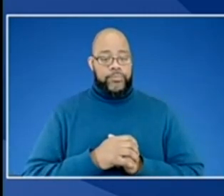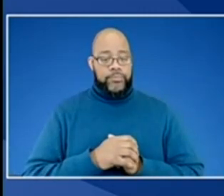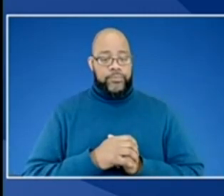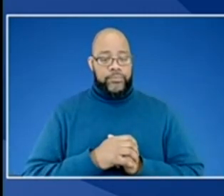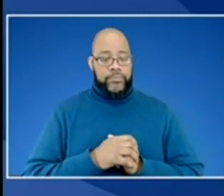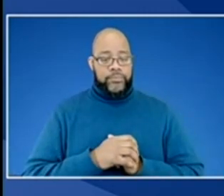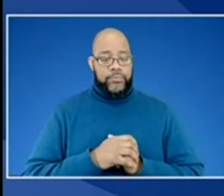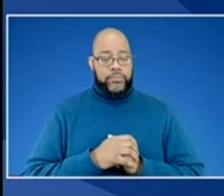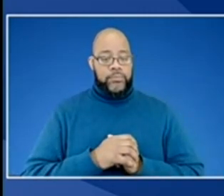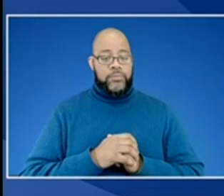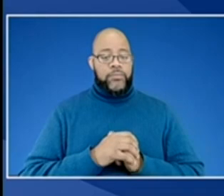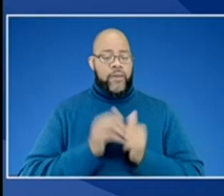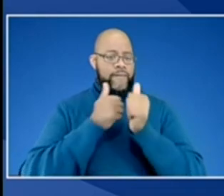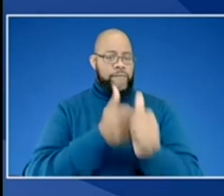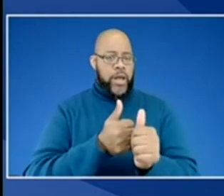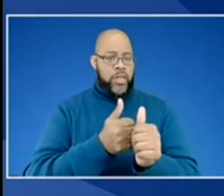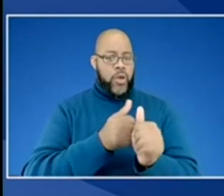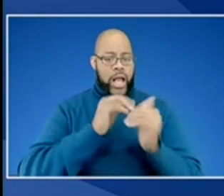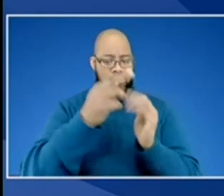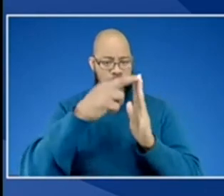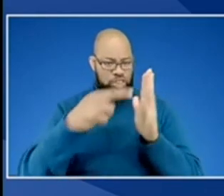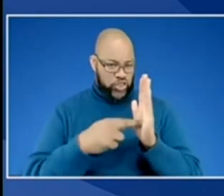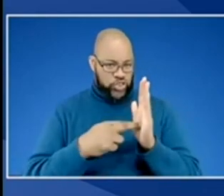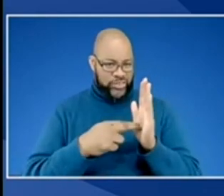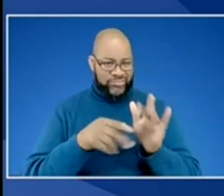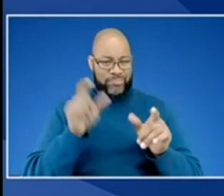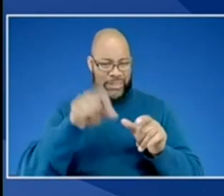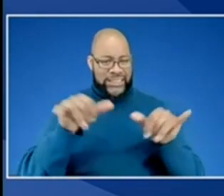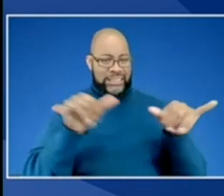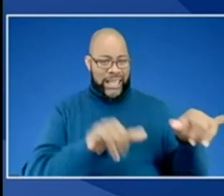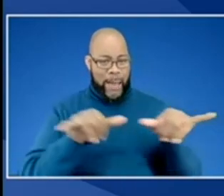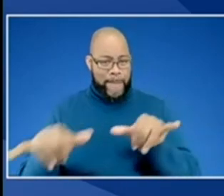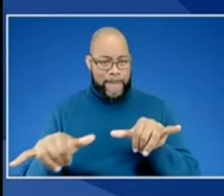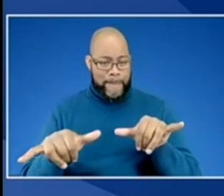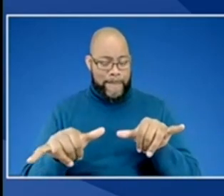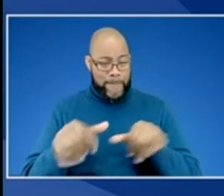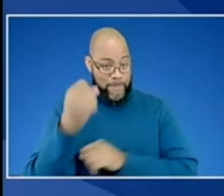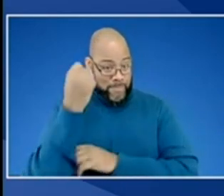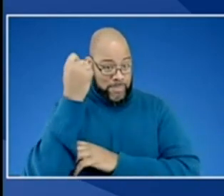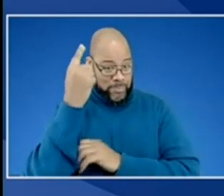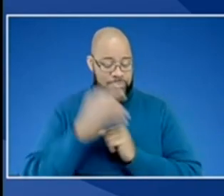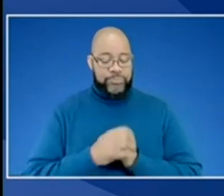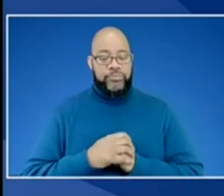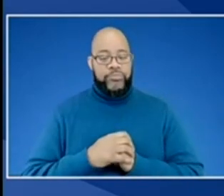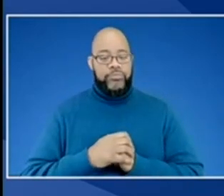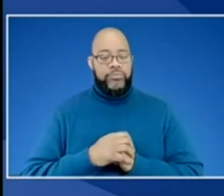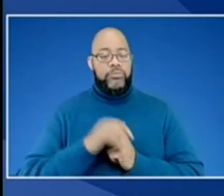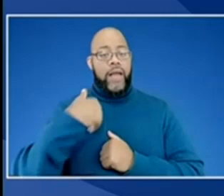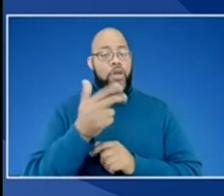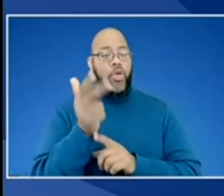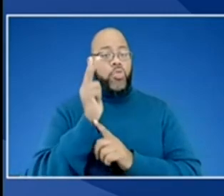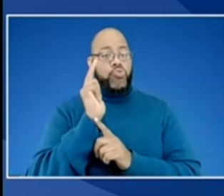on how you registered, so keep that in mind. You will have three minutes for